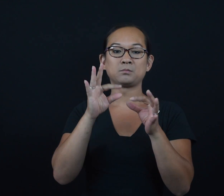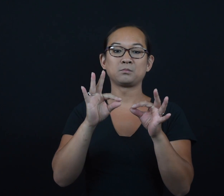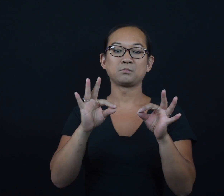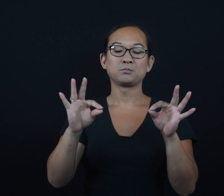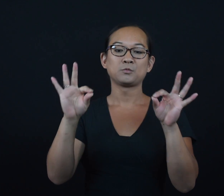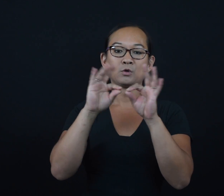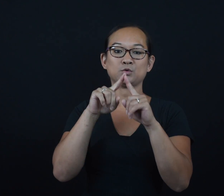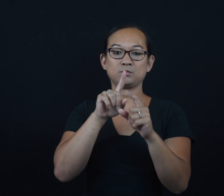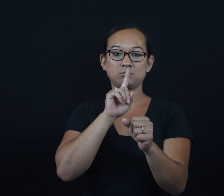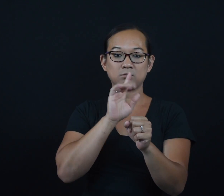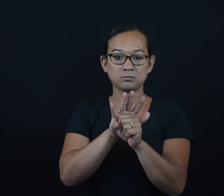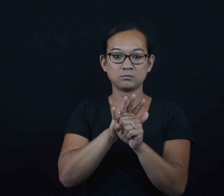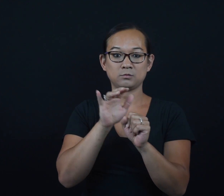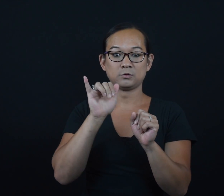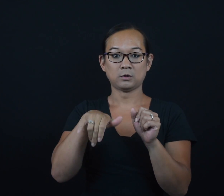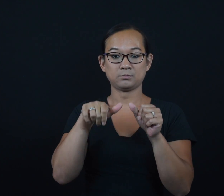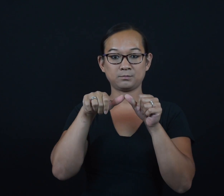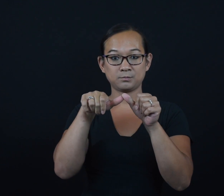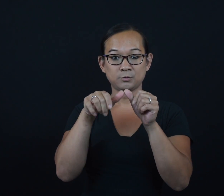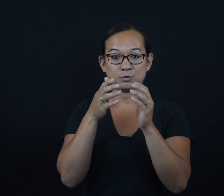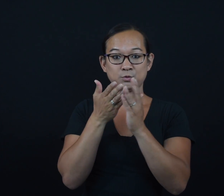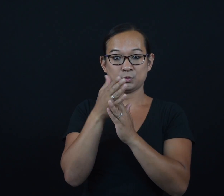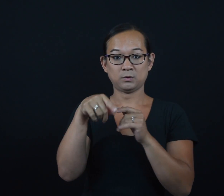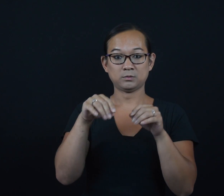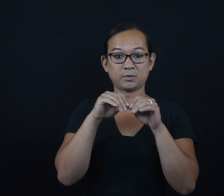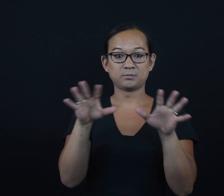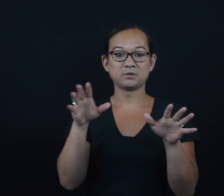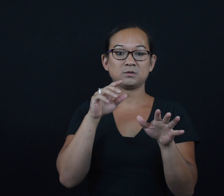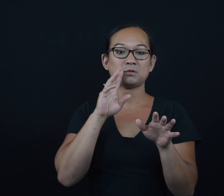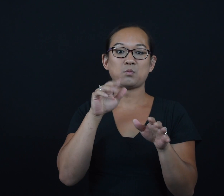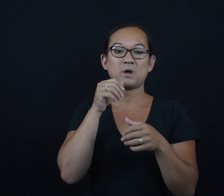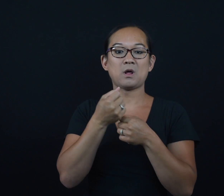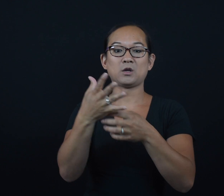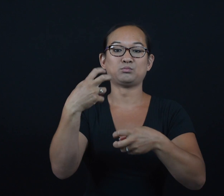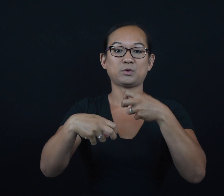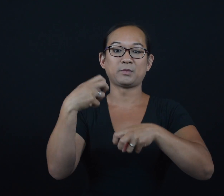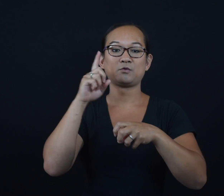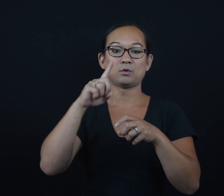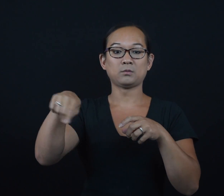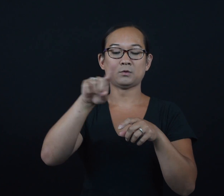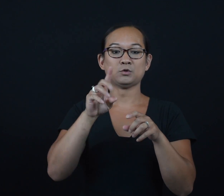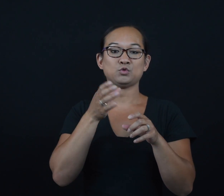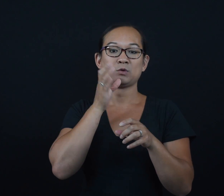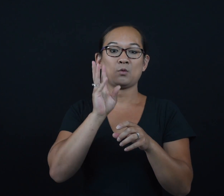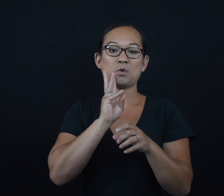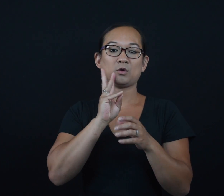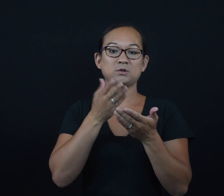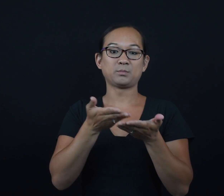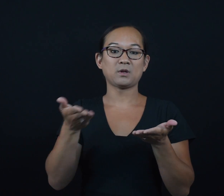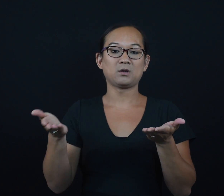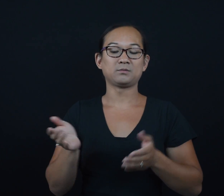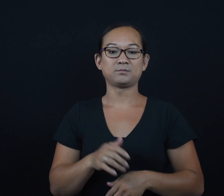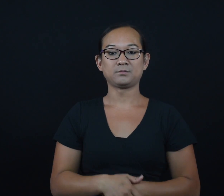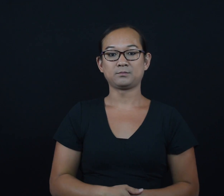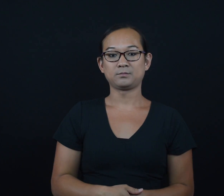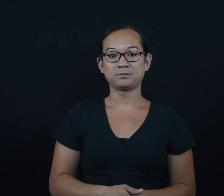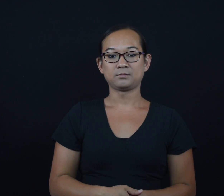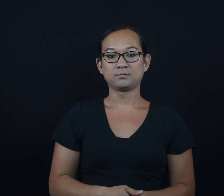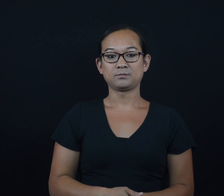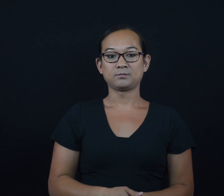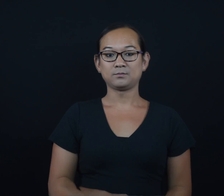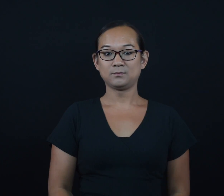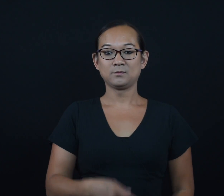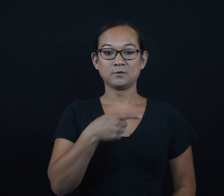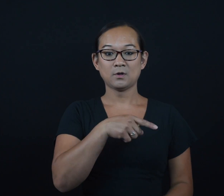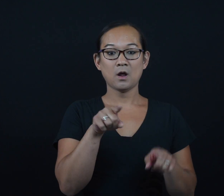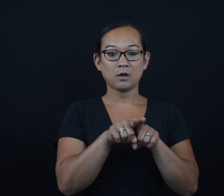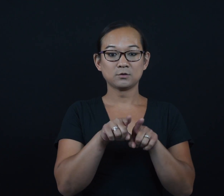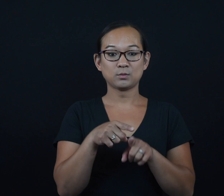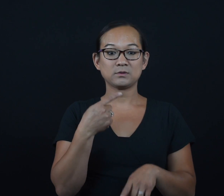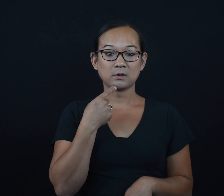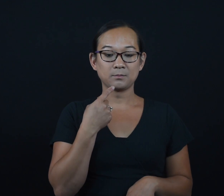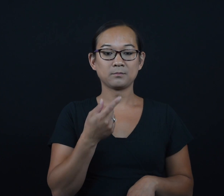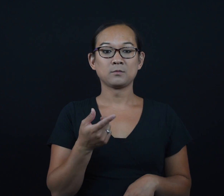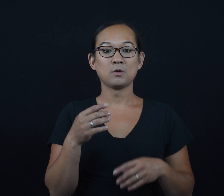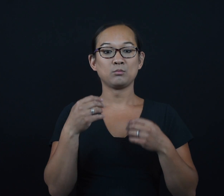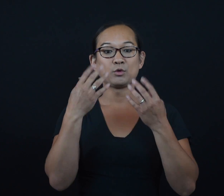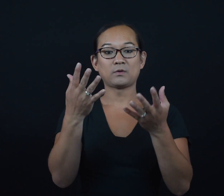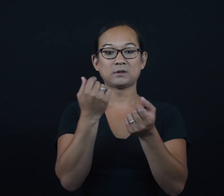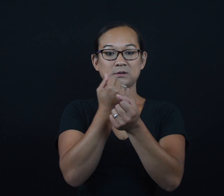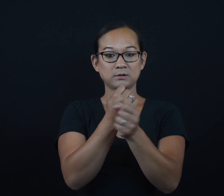pandemic did not create problems for the state’s drinking water supply.